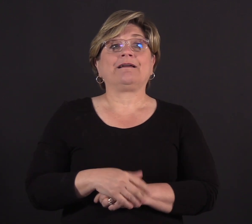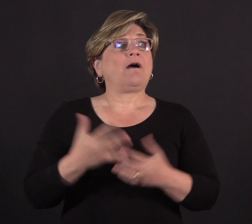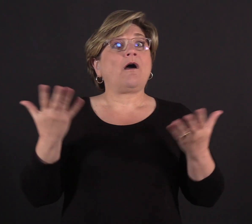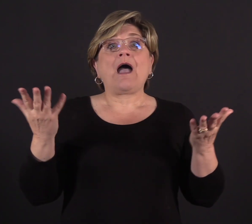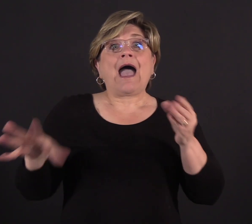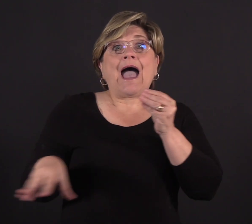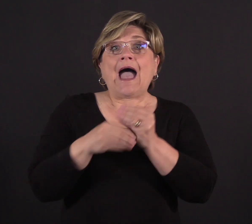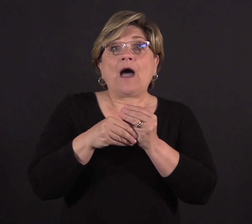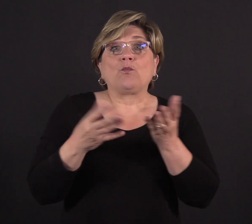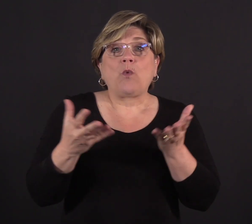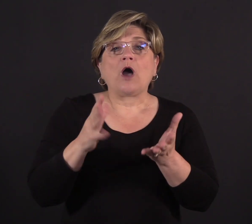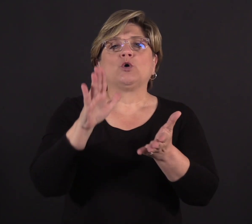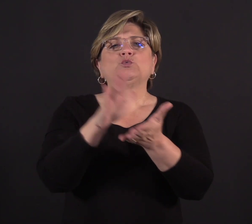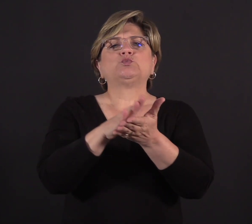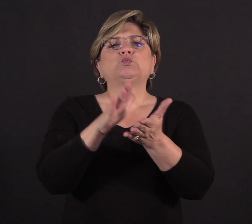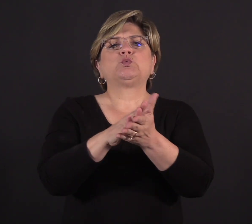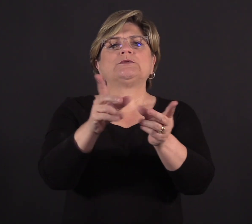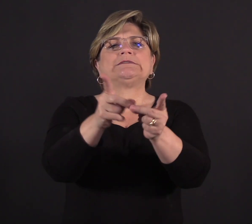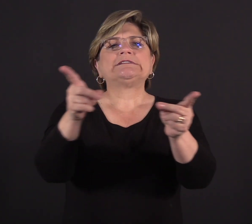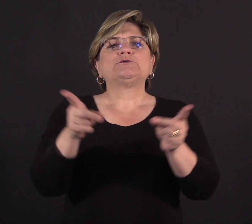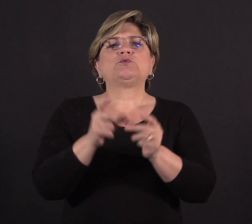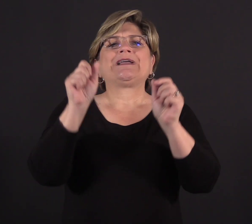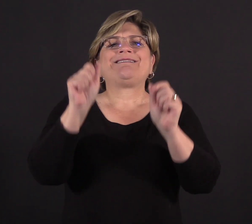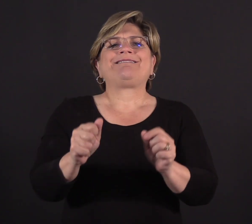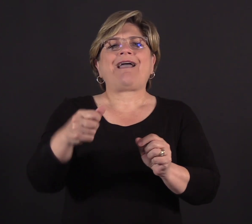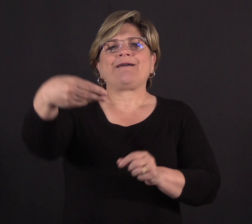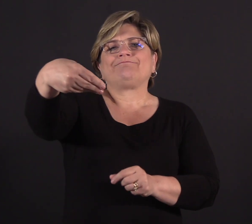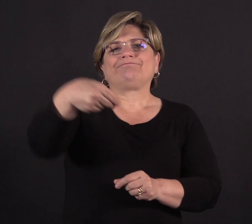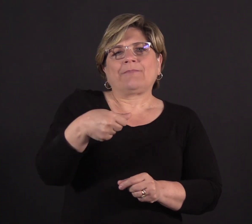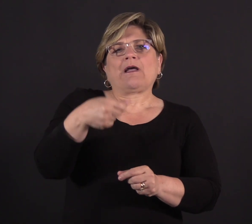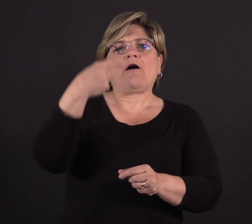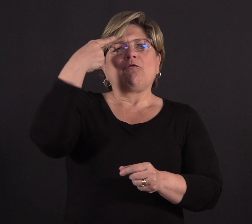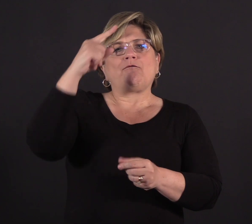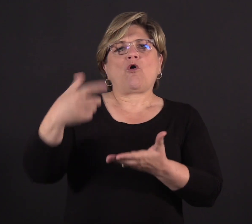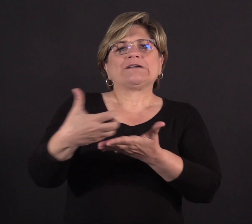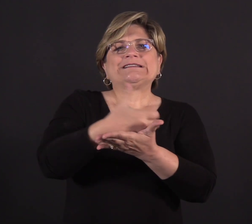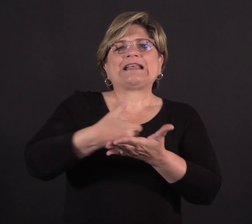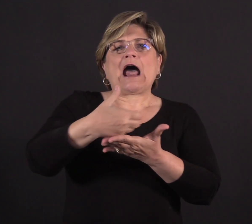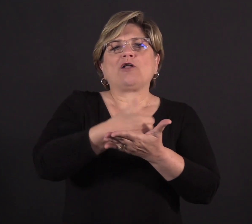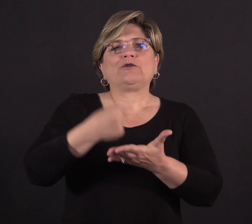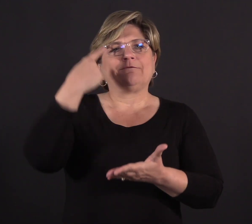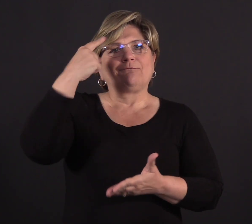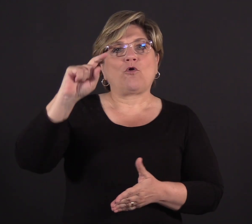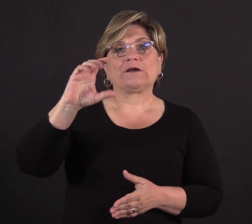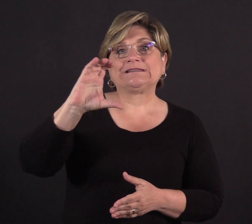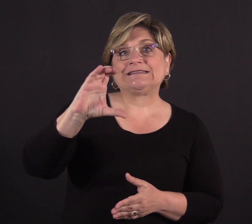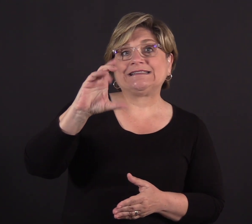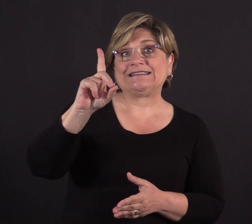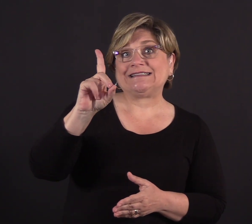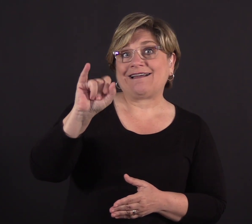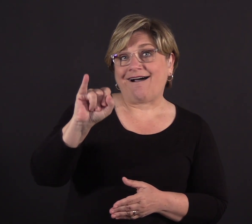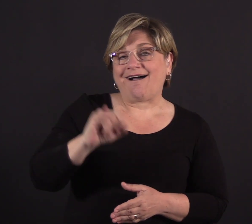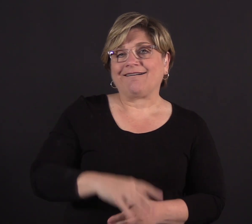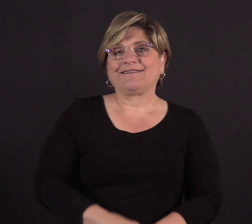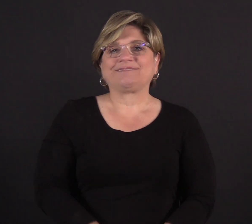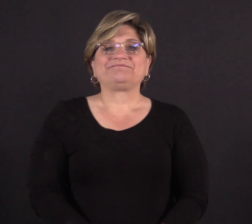Additionally, school districts can be reimbursed for the salary of the CDI.